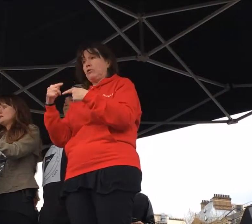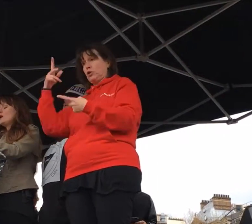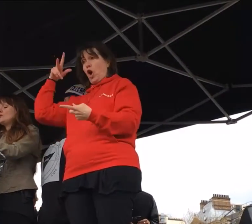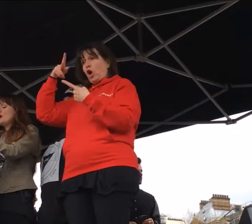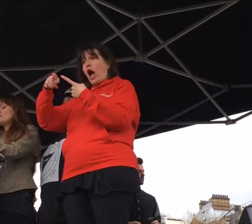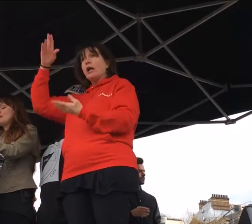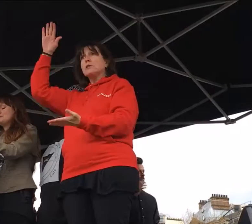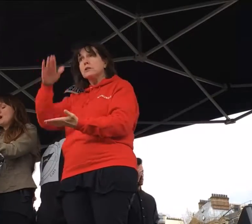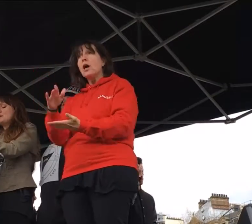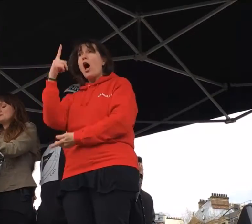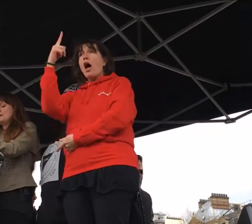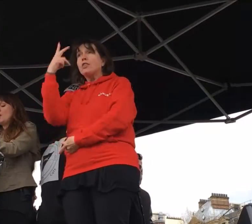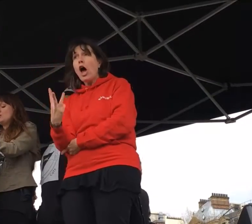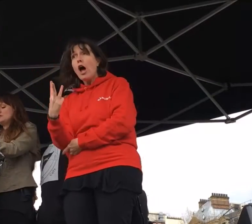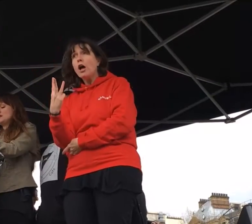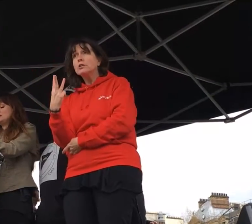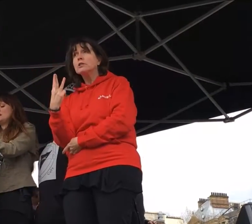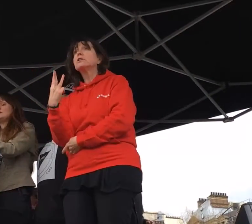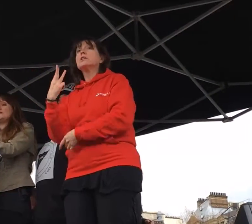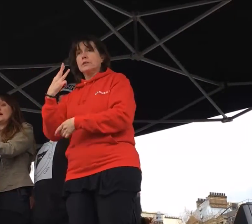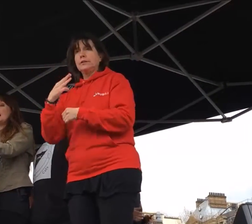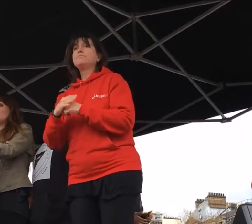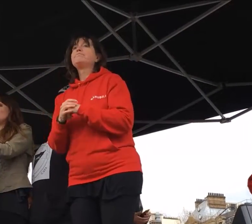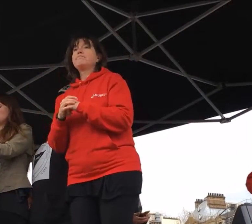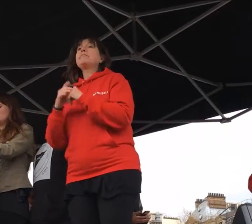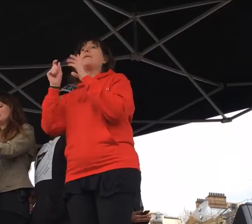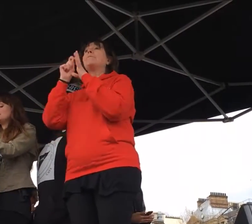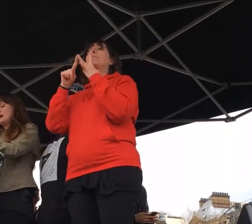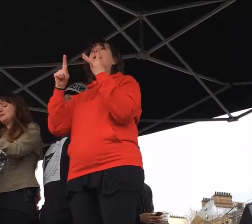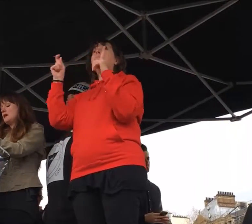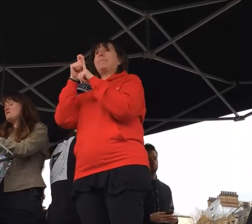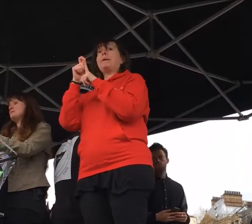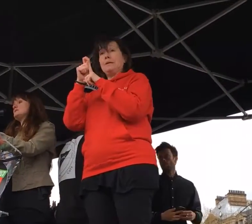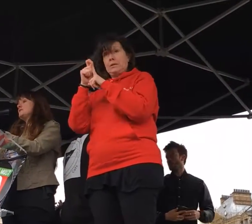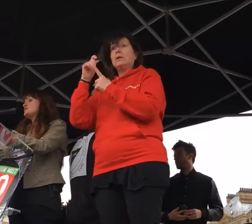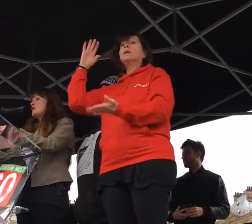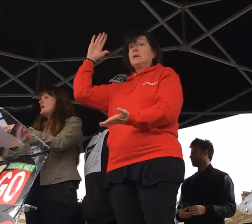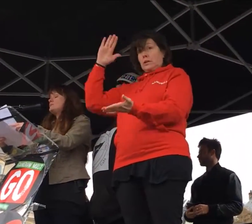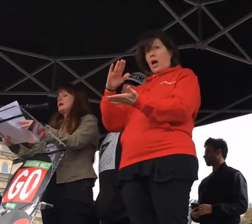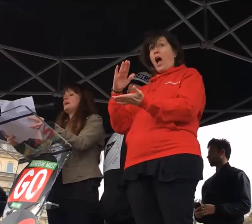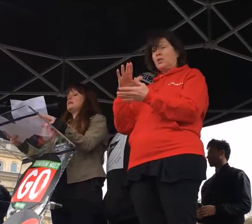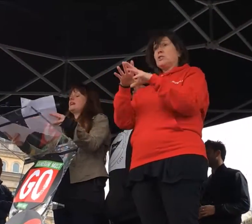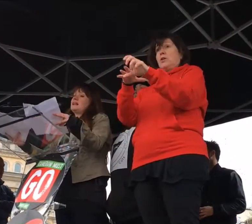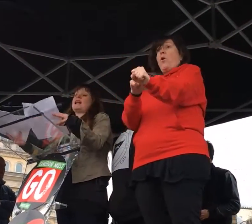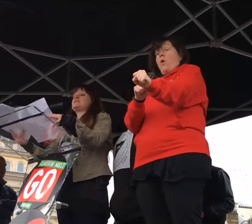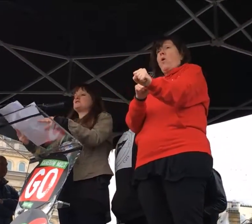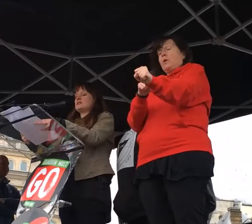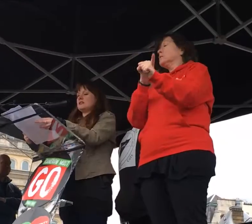the PIP cuts have been halted for now we fully expect the governments going to try and bring